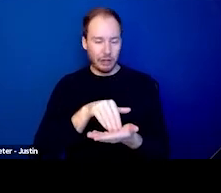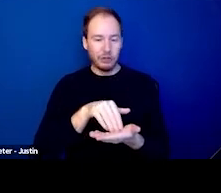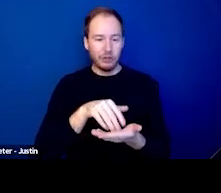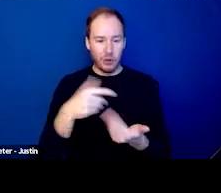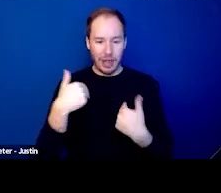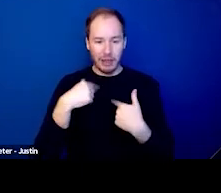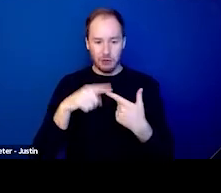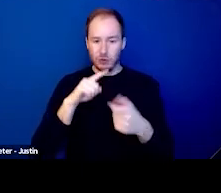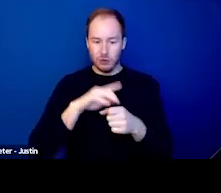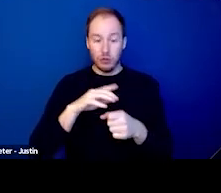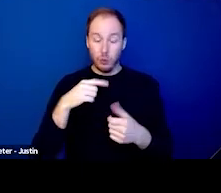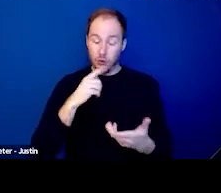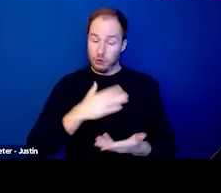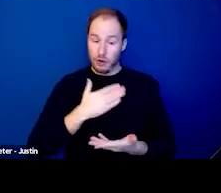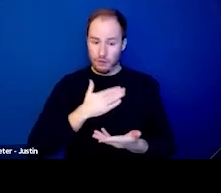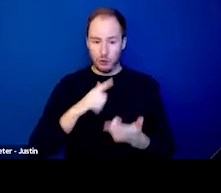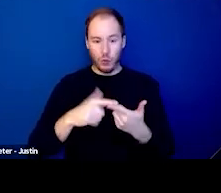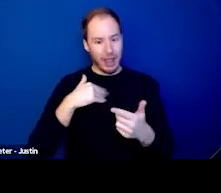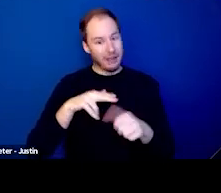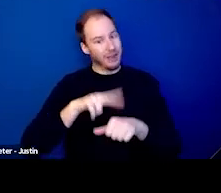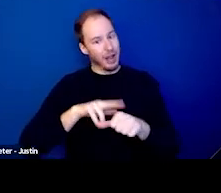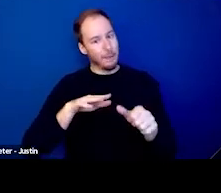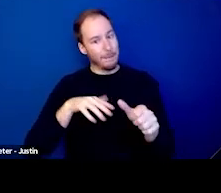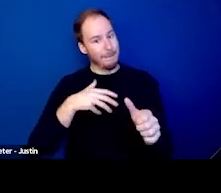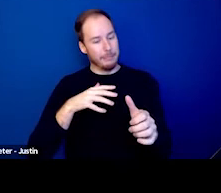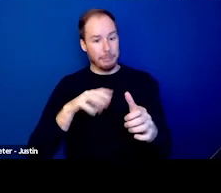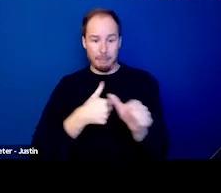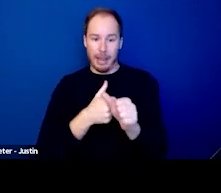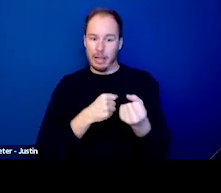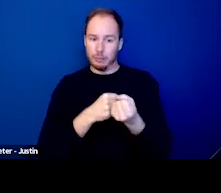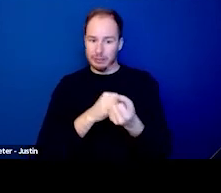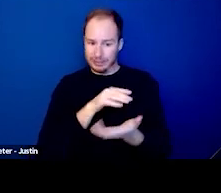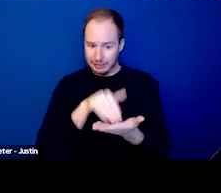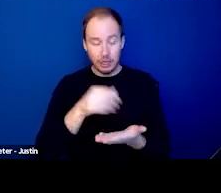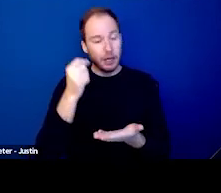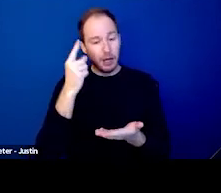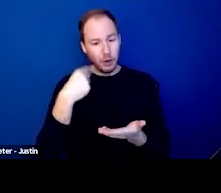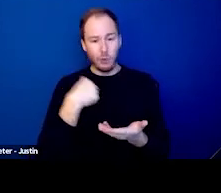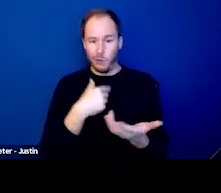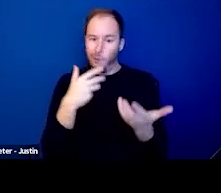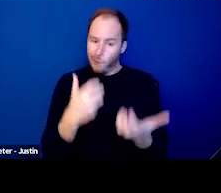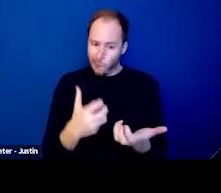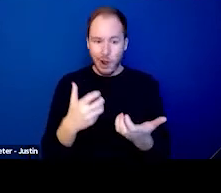And we're so grateful to have those national backup centers. But what I'll also say is that we want these calls answered